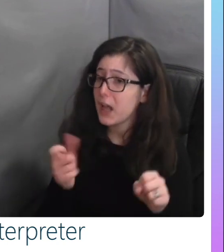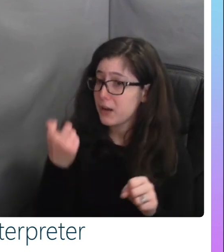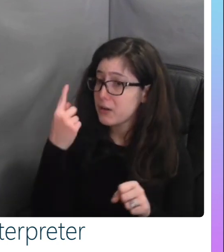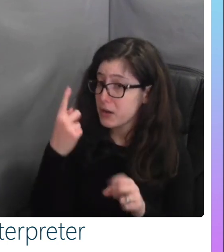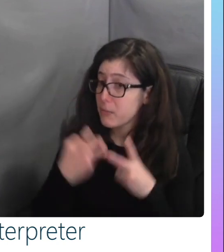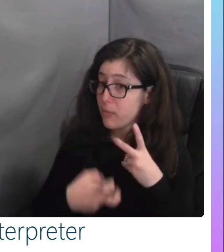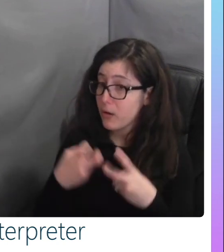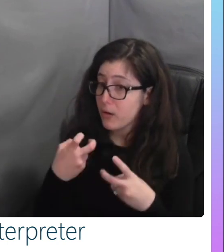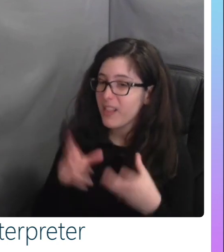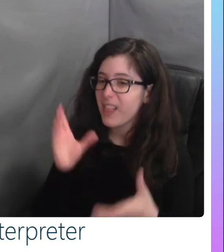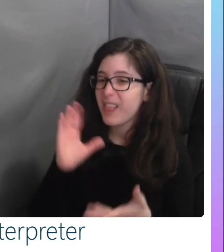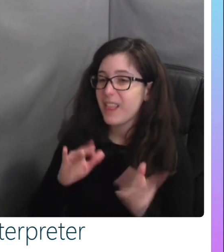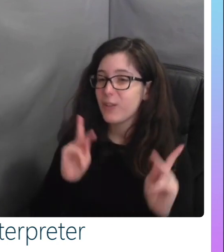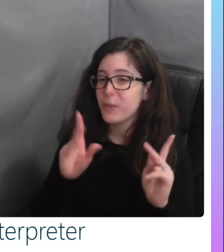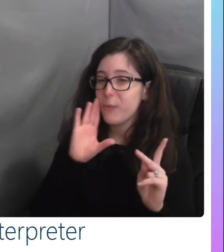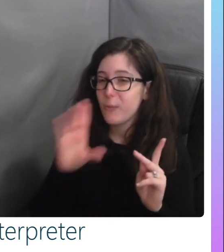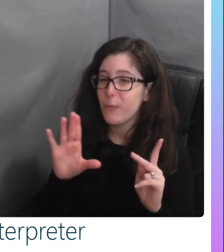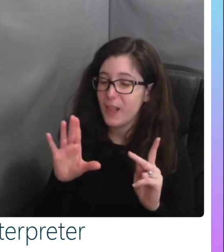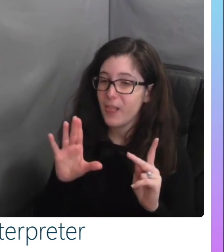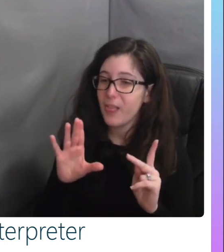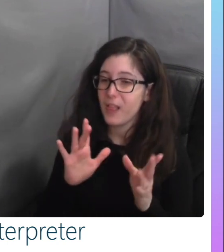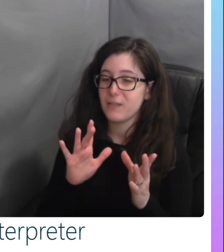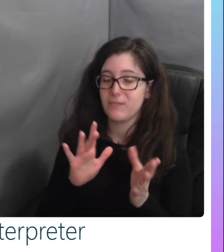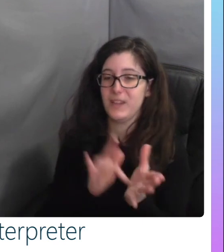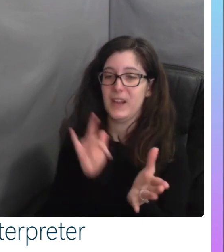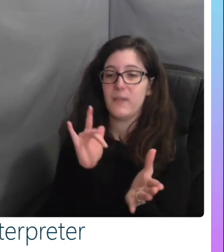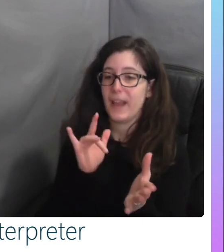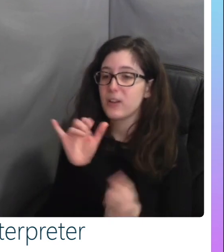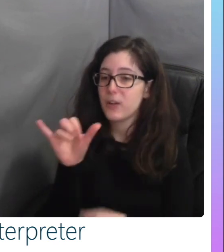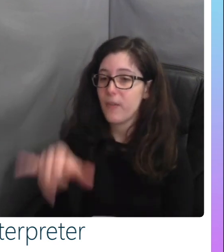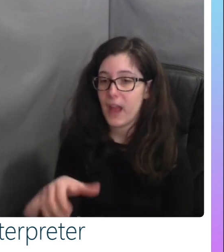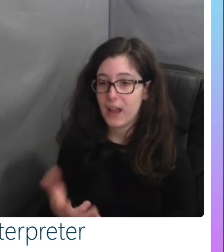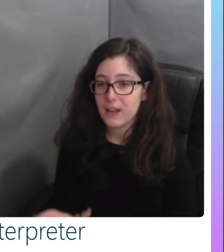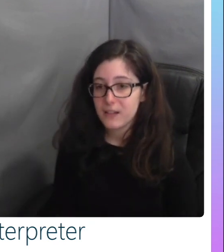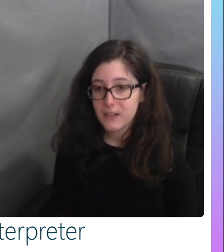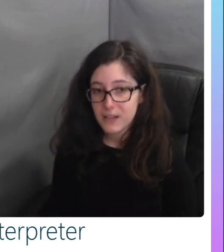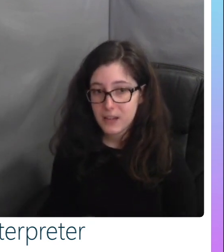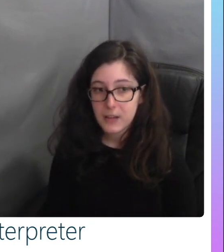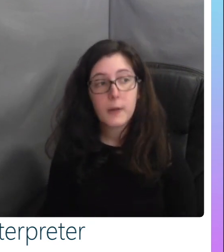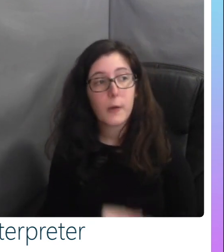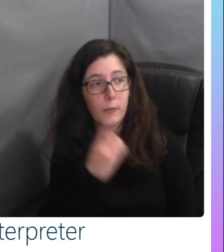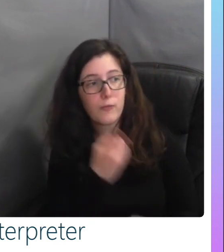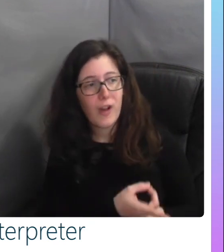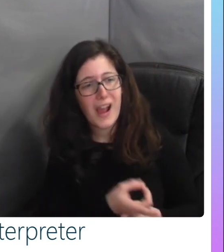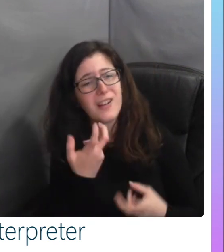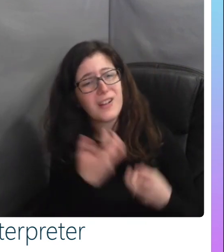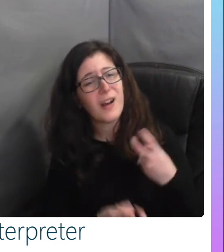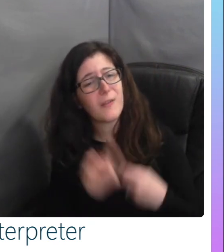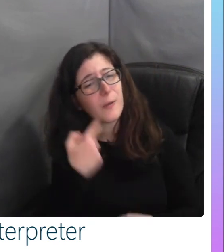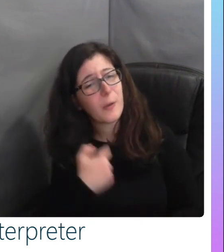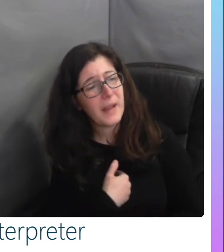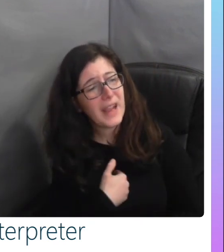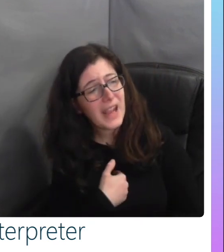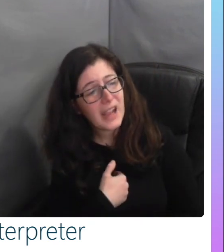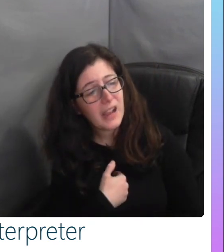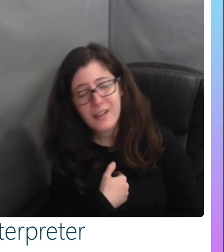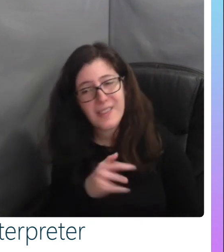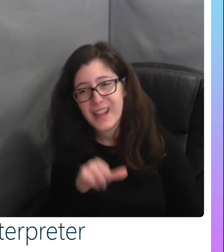fewer people abuse that sort of technique to get around it. It's too hard for me, does not make it an undue burden,